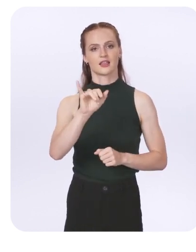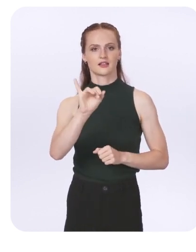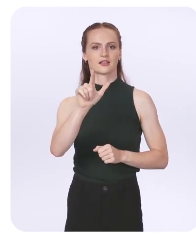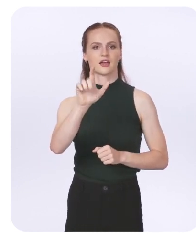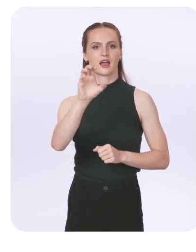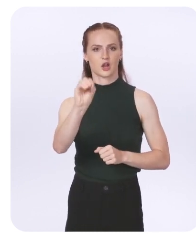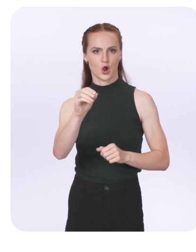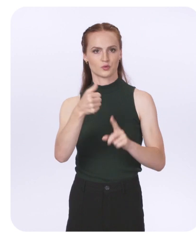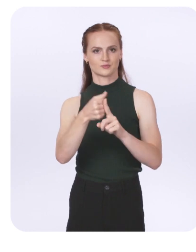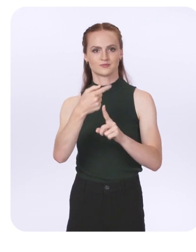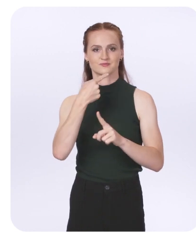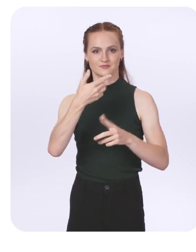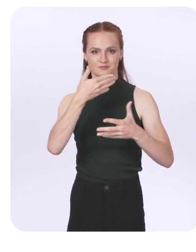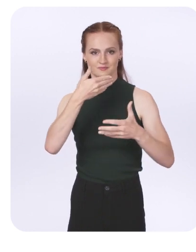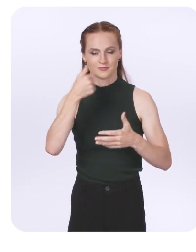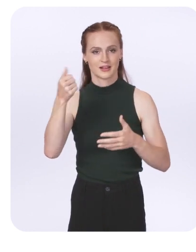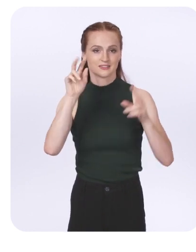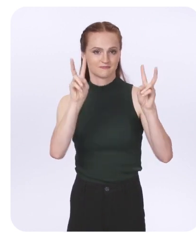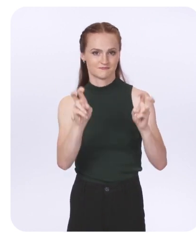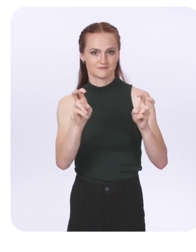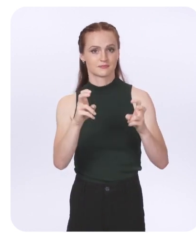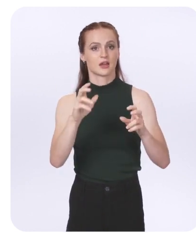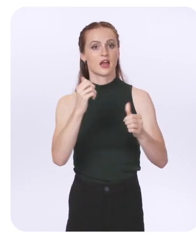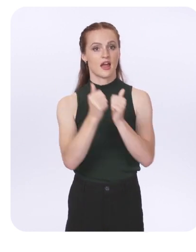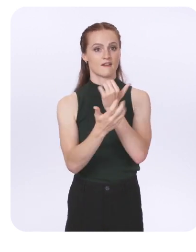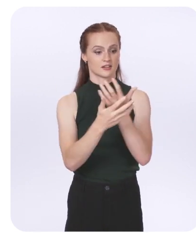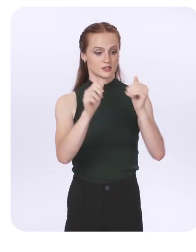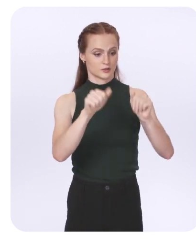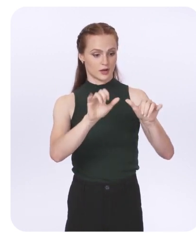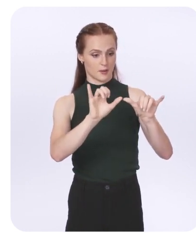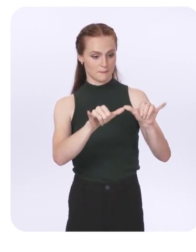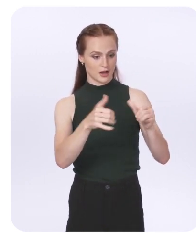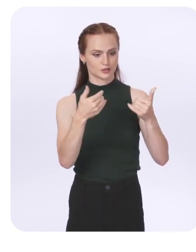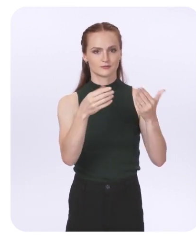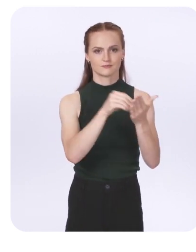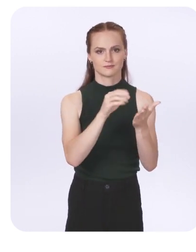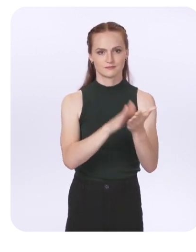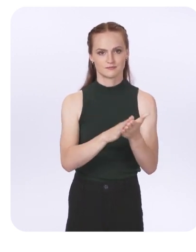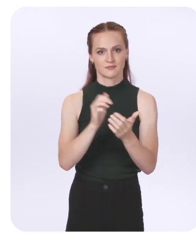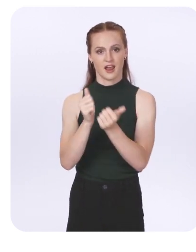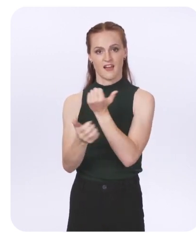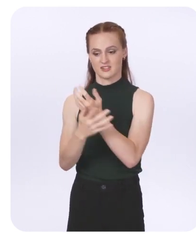store art with measurable results. It’s also why you should spend time in your dashboard